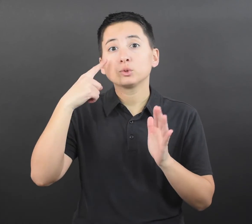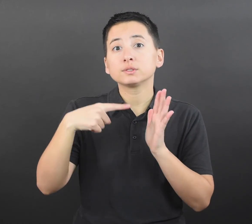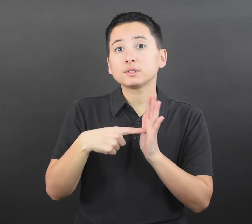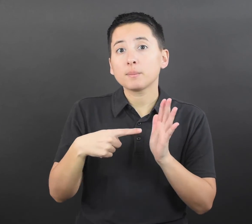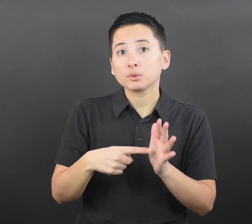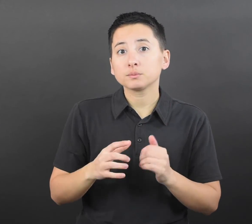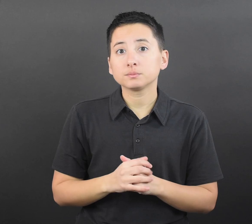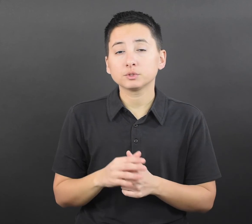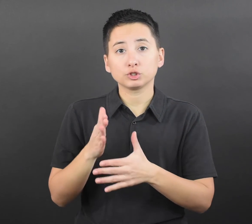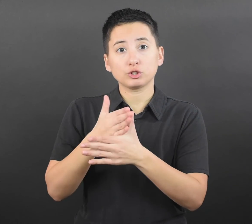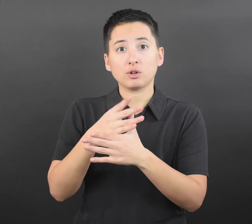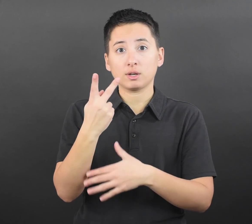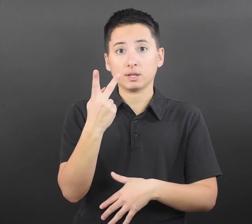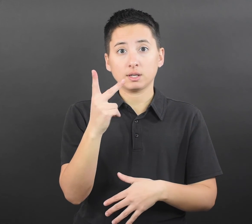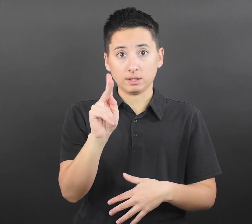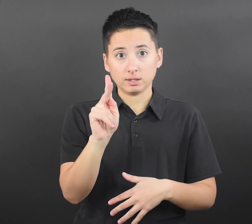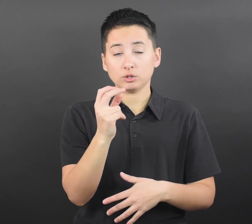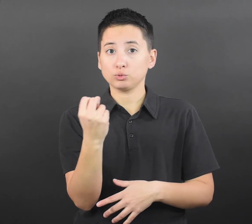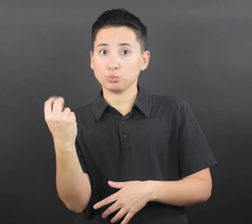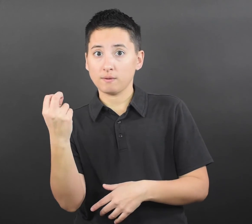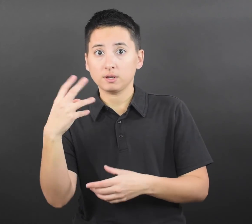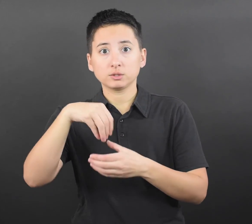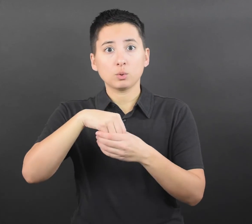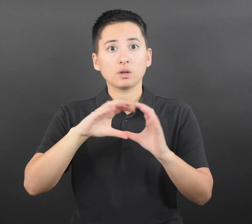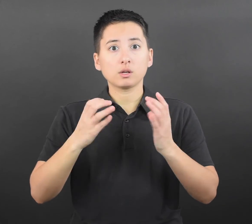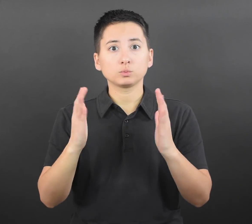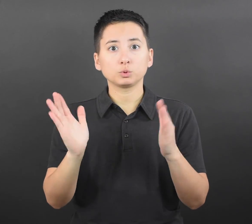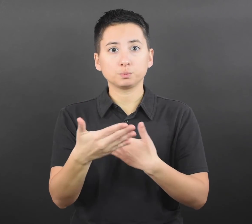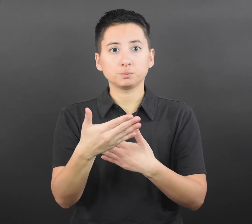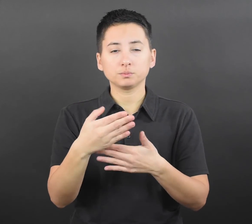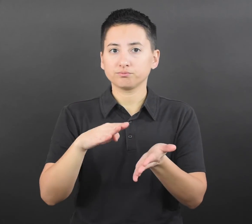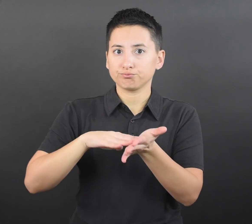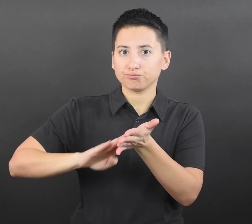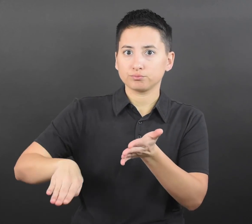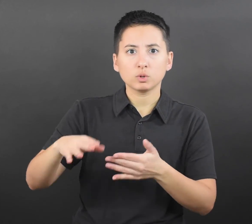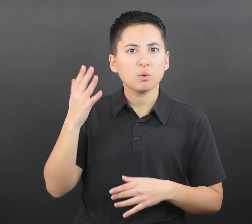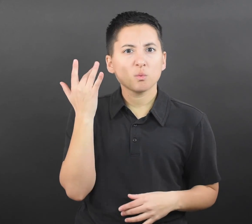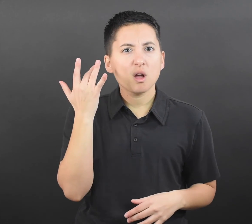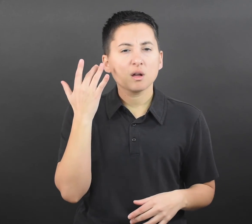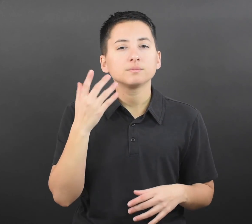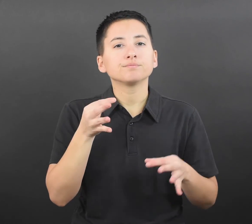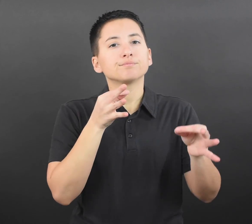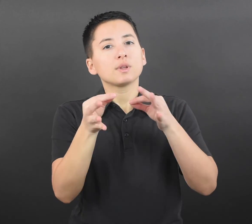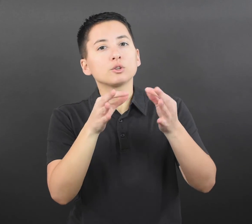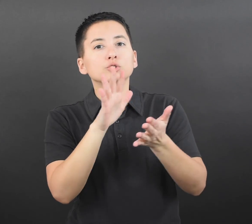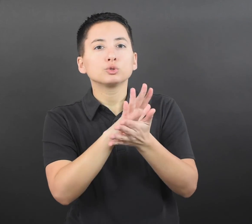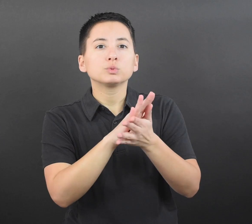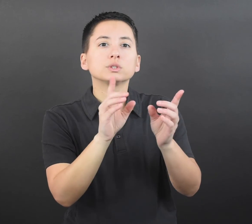was applied and explaining district policy for isolation and quarantine. Notifications should